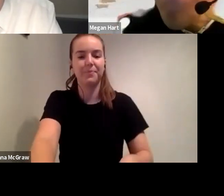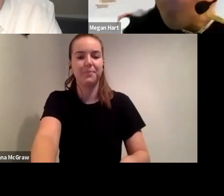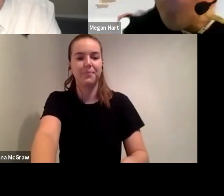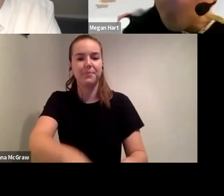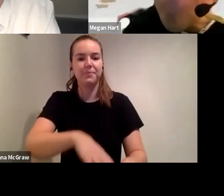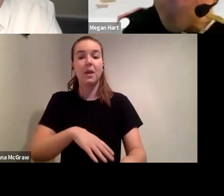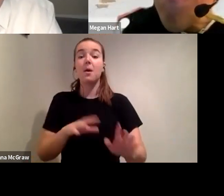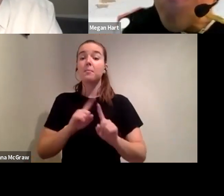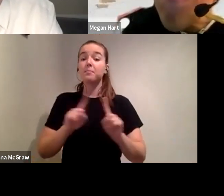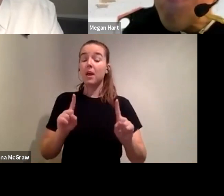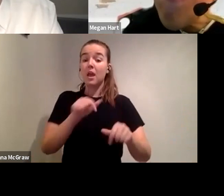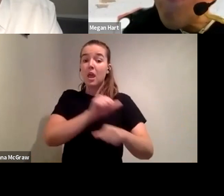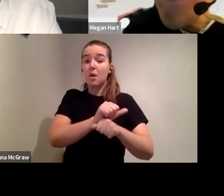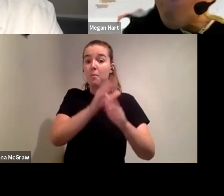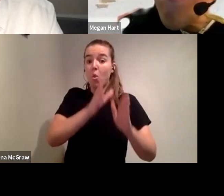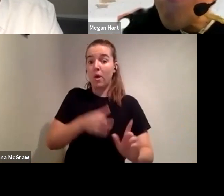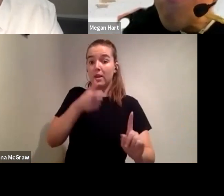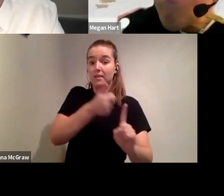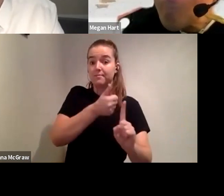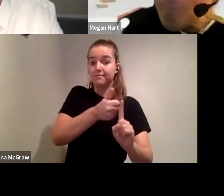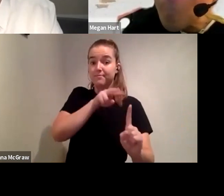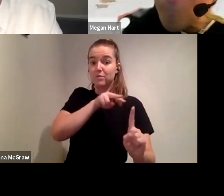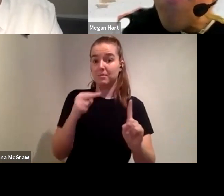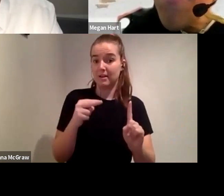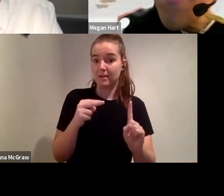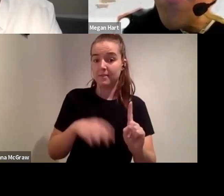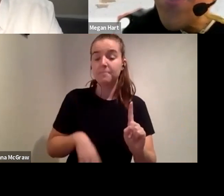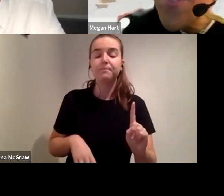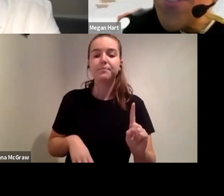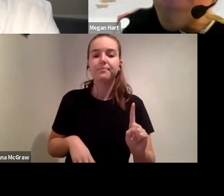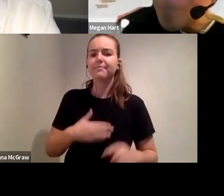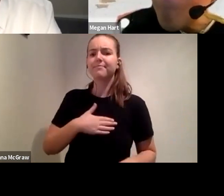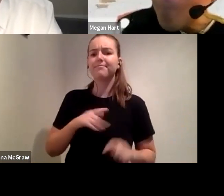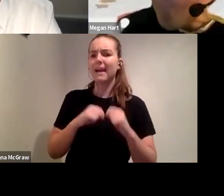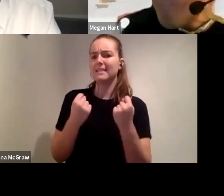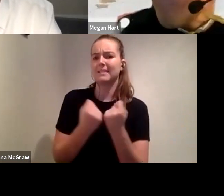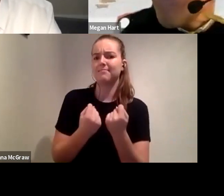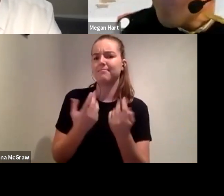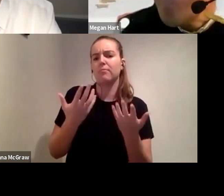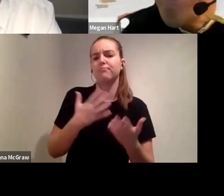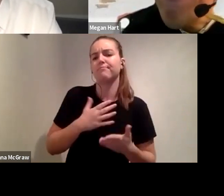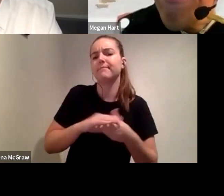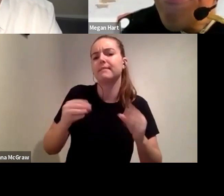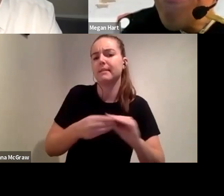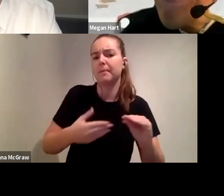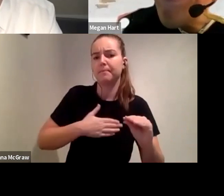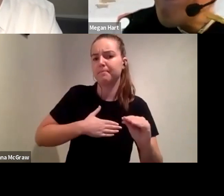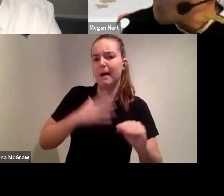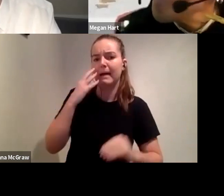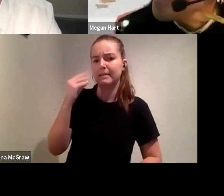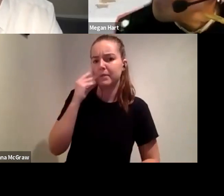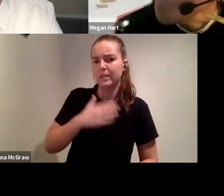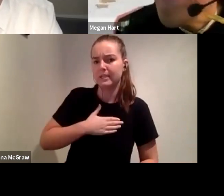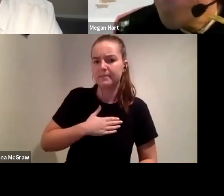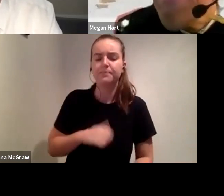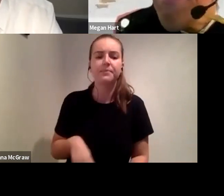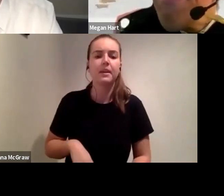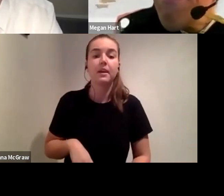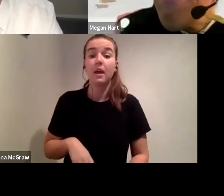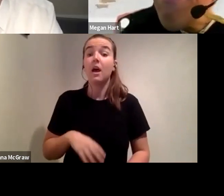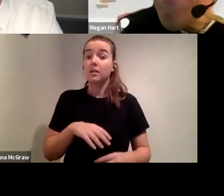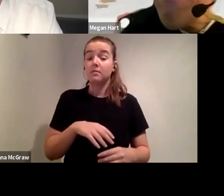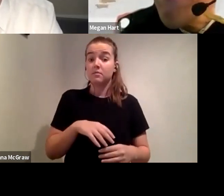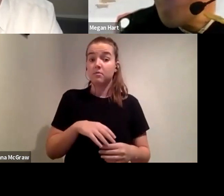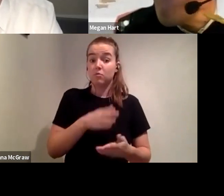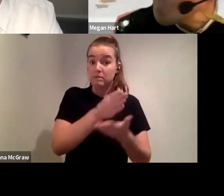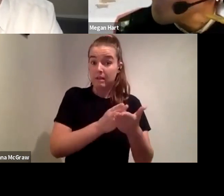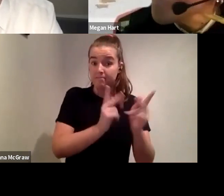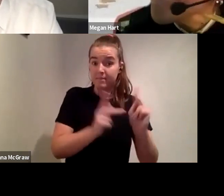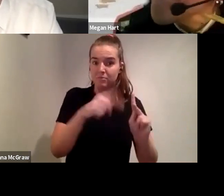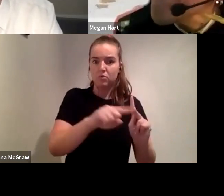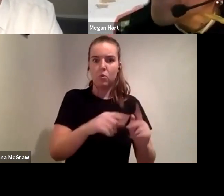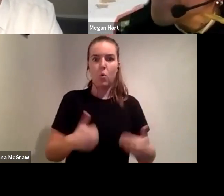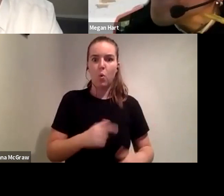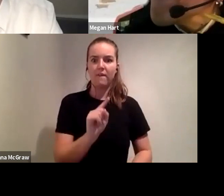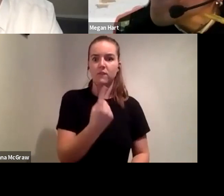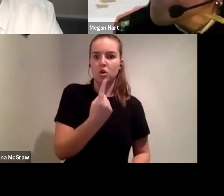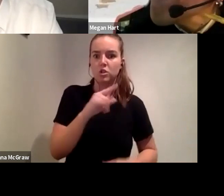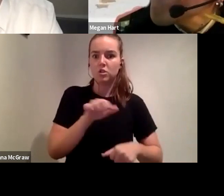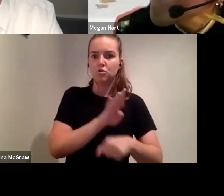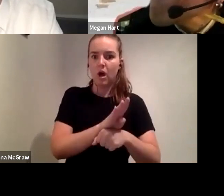I have definitely seen the same with employers feeling a little scared around what the accommodation process might look like.